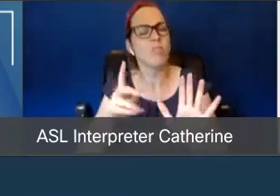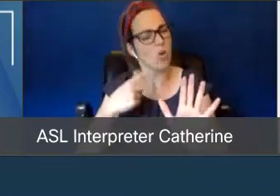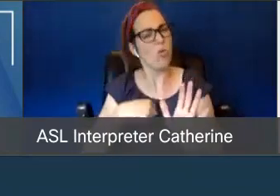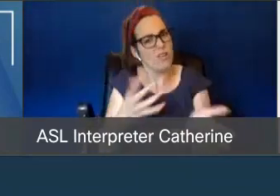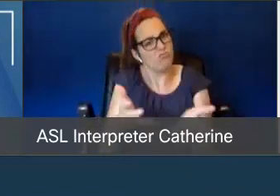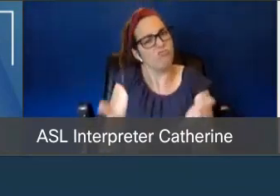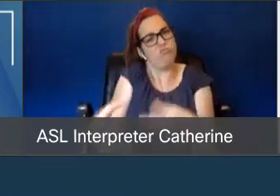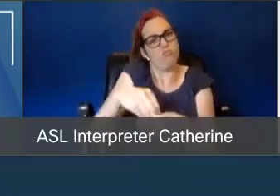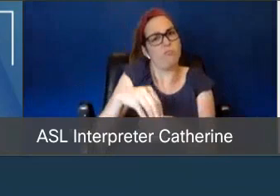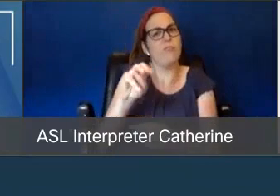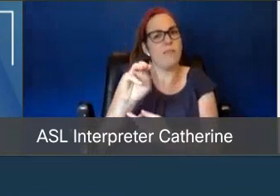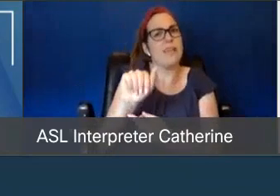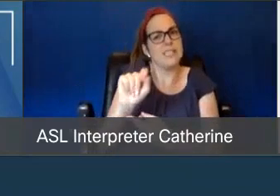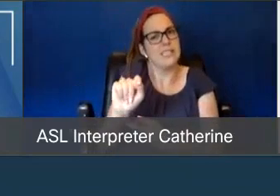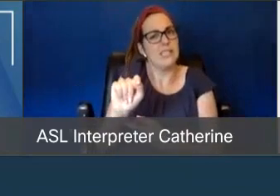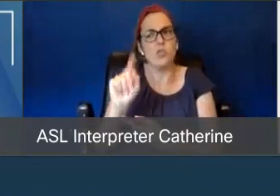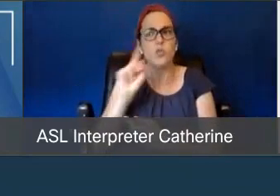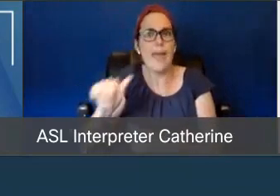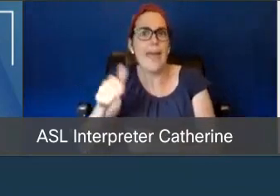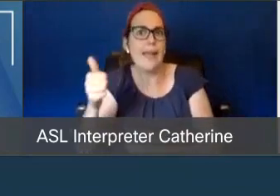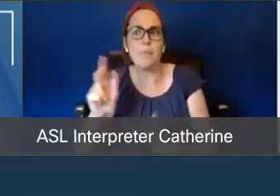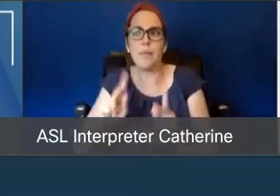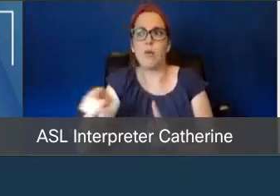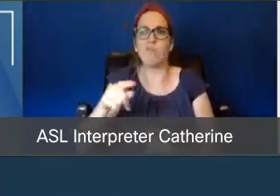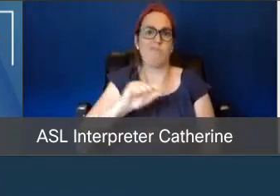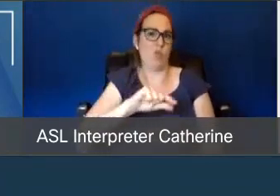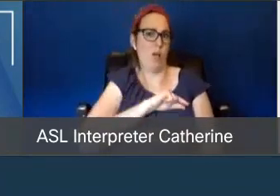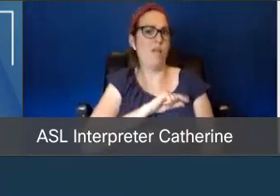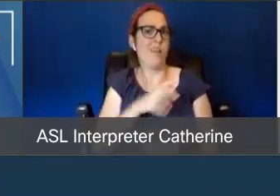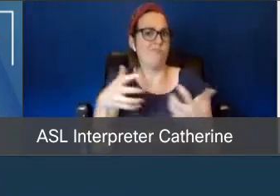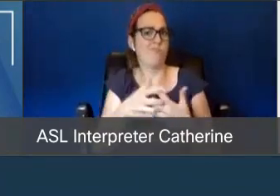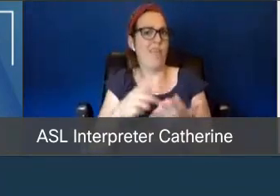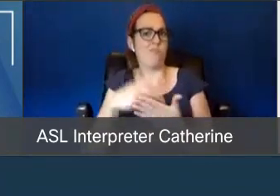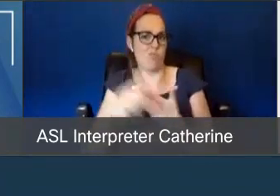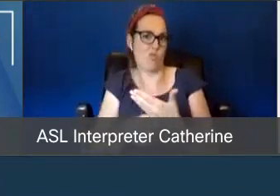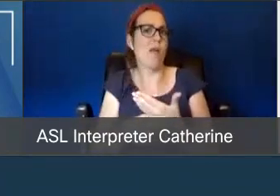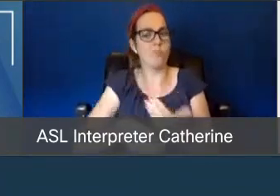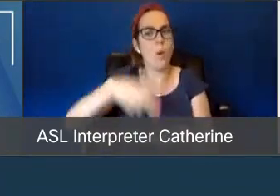to any eligible client for his or her use of FDA approved medications for SUD treatment.